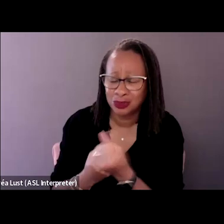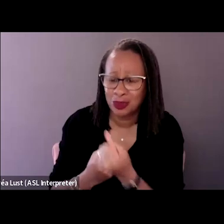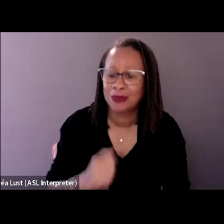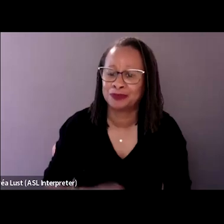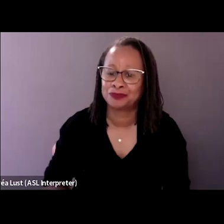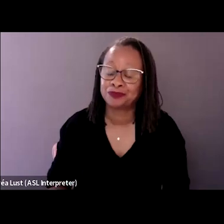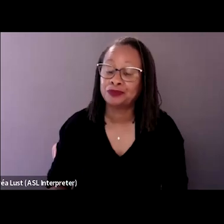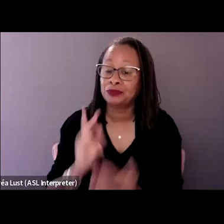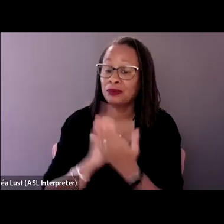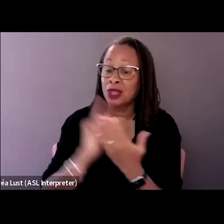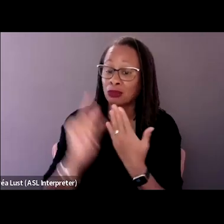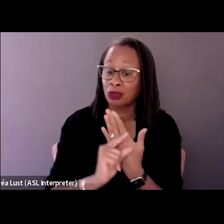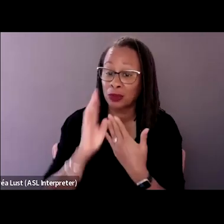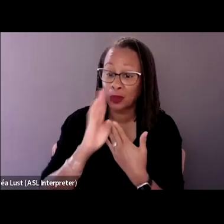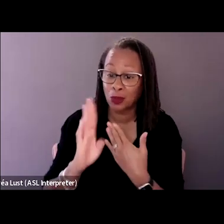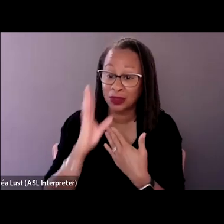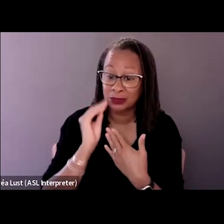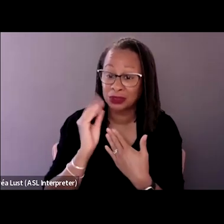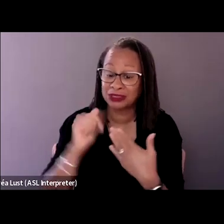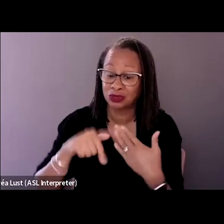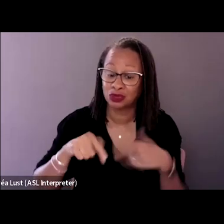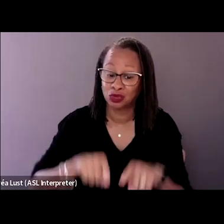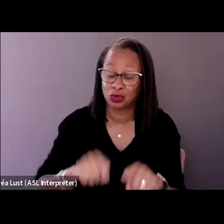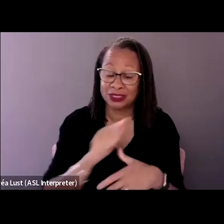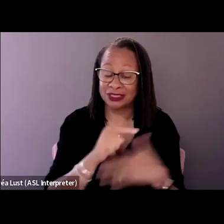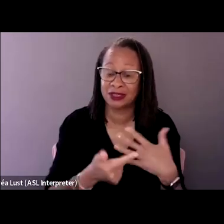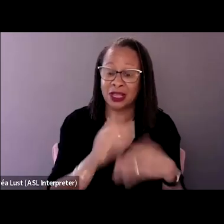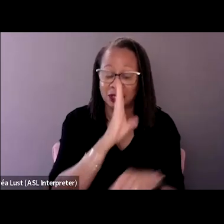The programming you'll experience in this series comes directly from the hearts and concerns